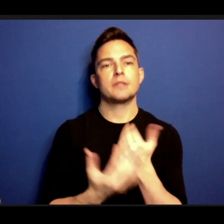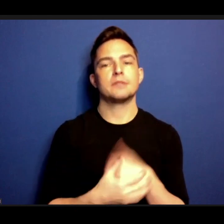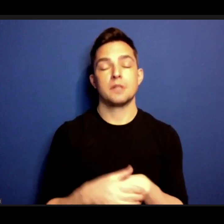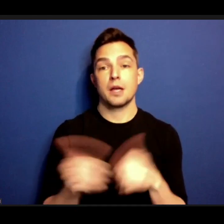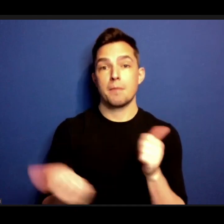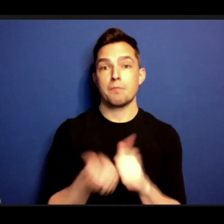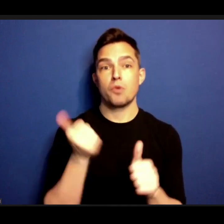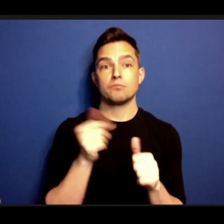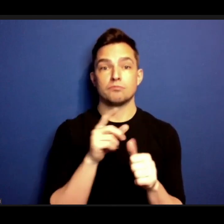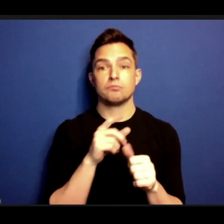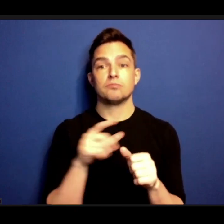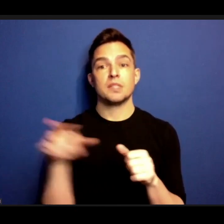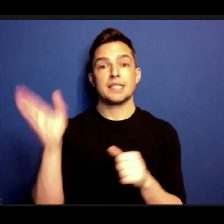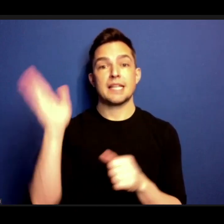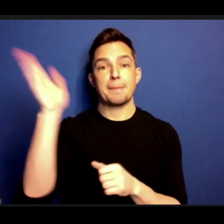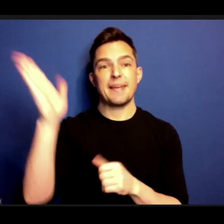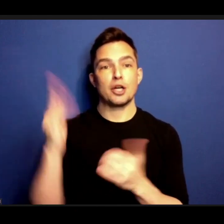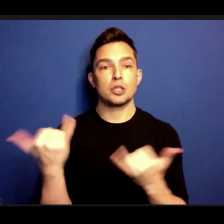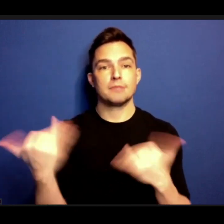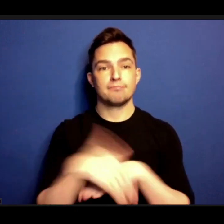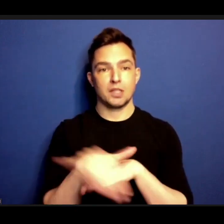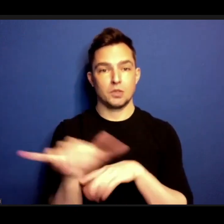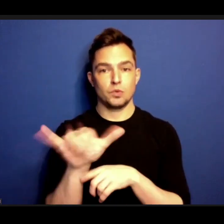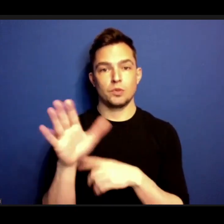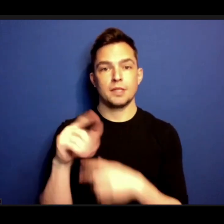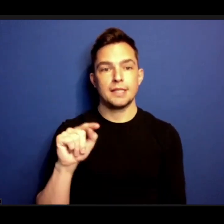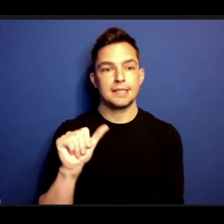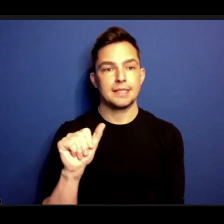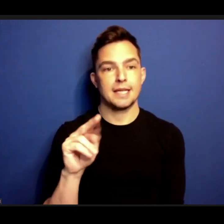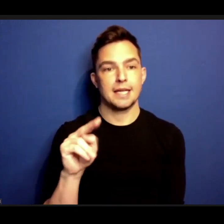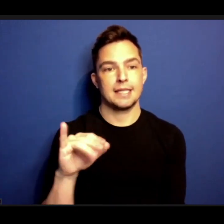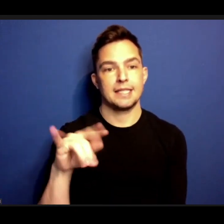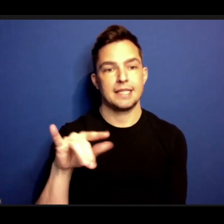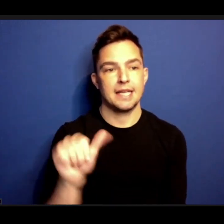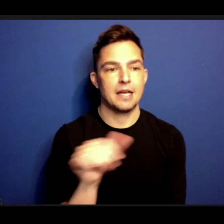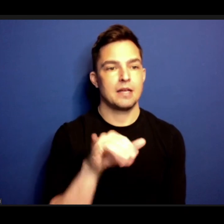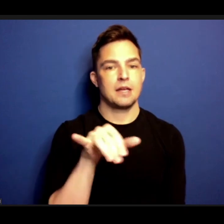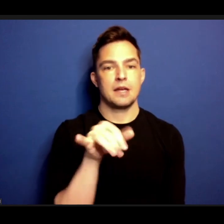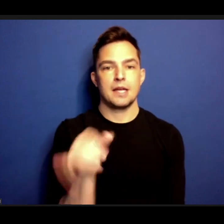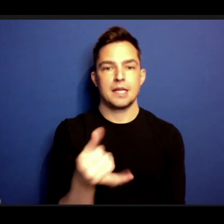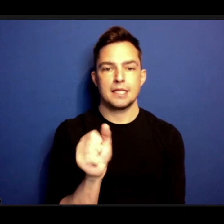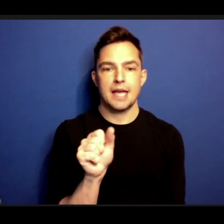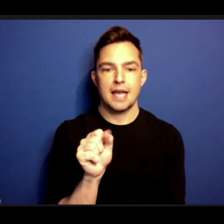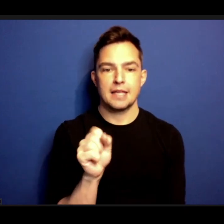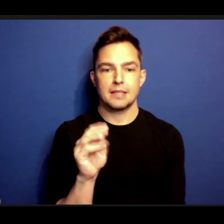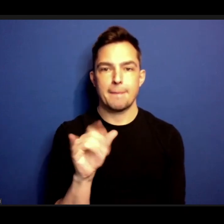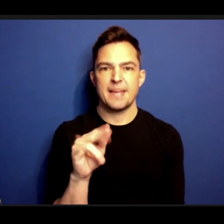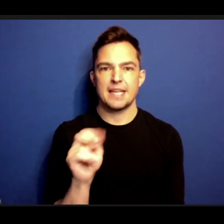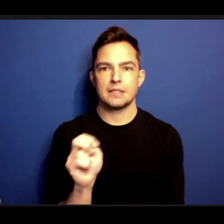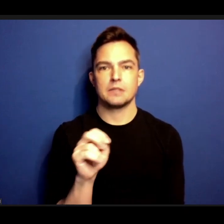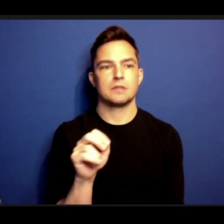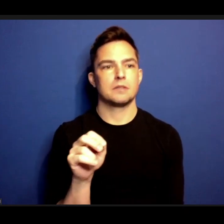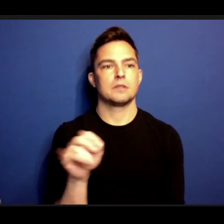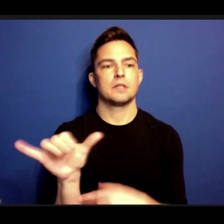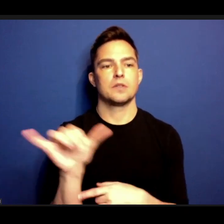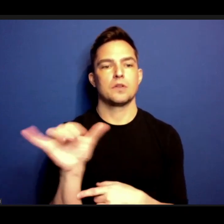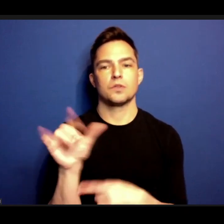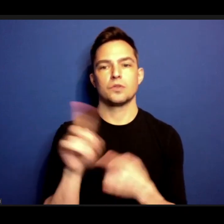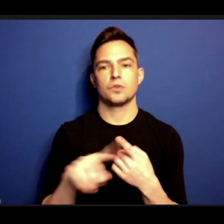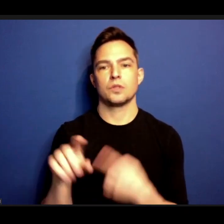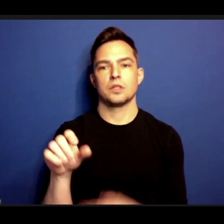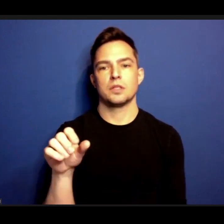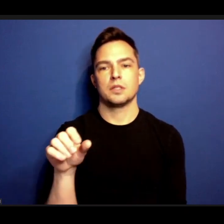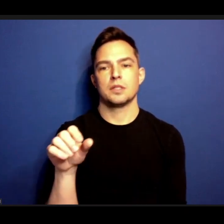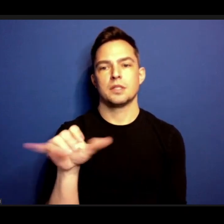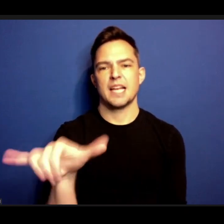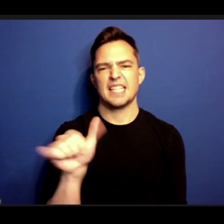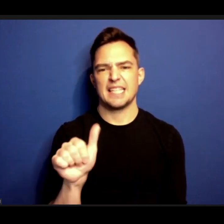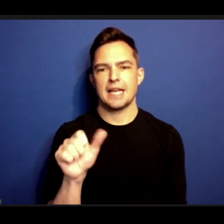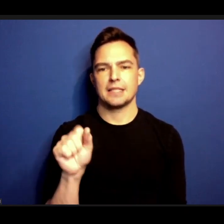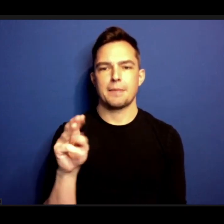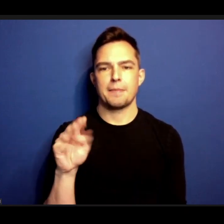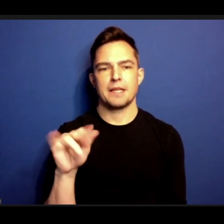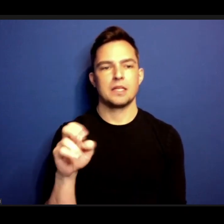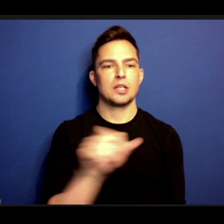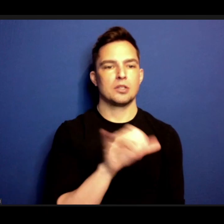to the speakers this evening Tanitia, Yasmine, and to Ciann, as well as to our live captioners